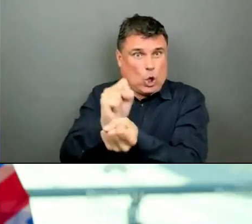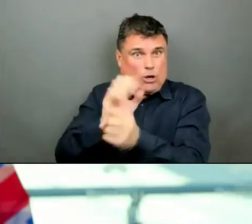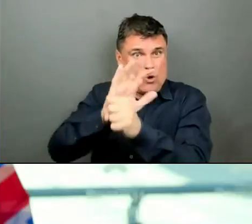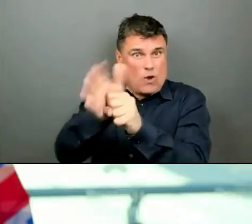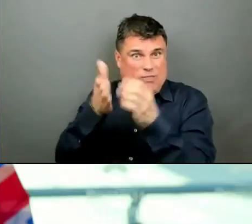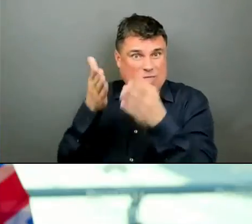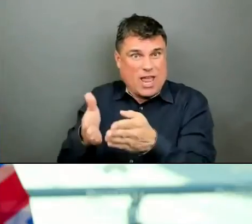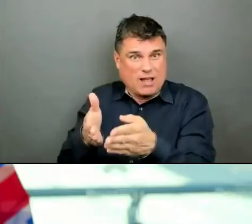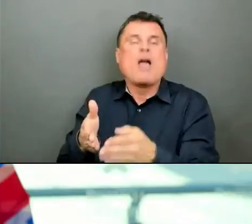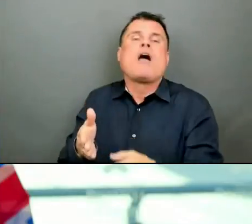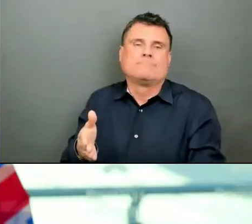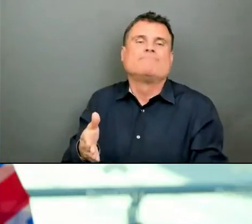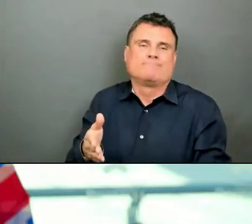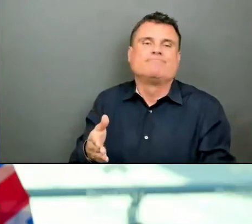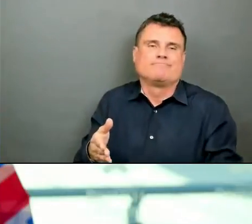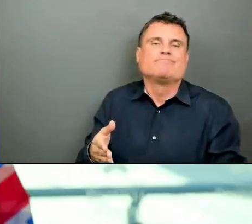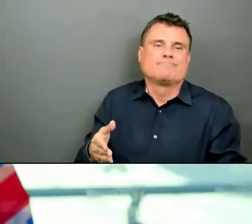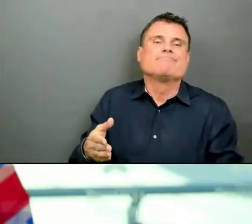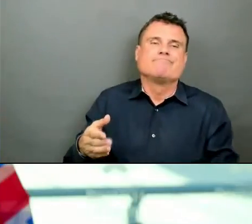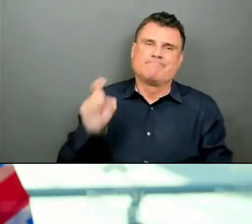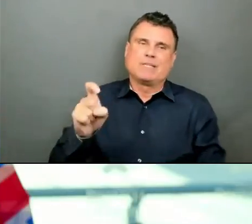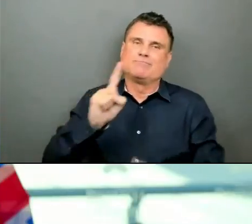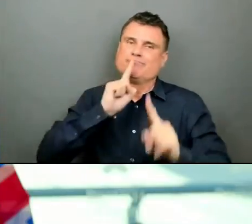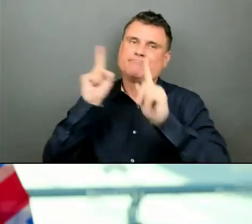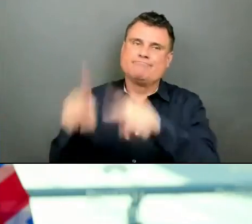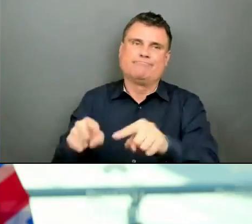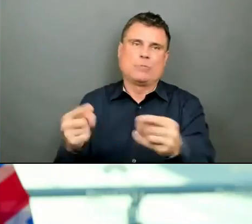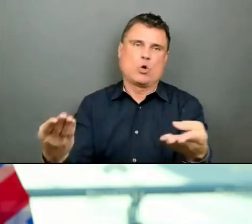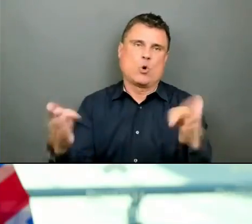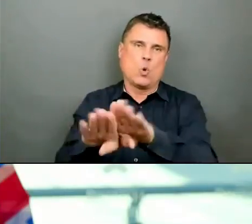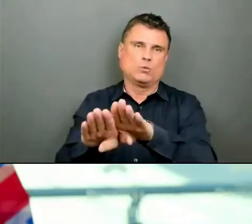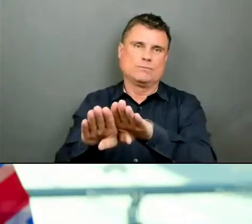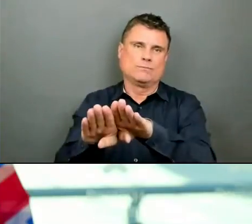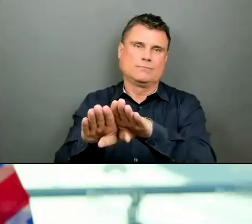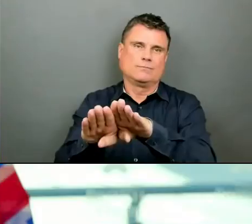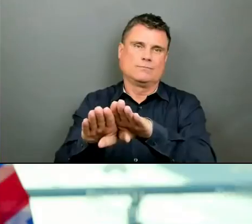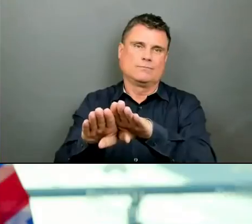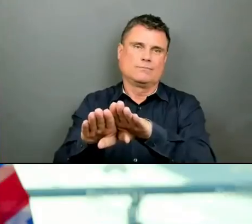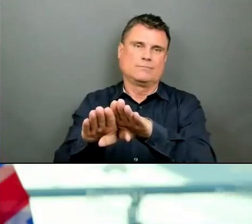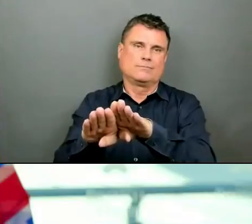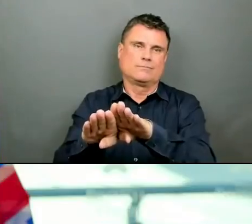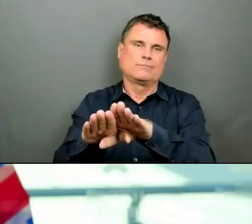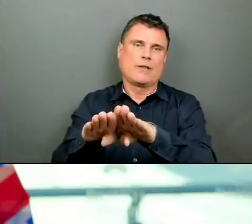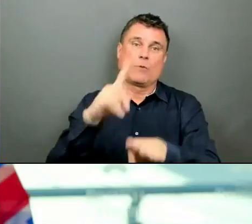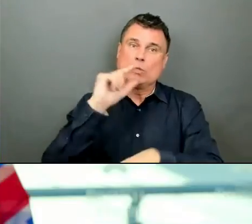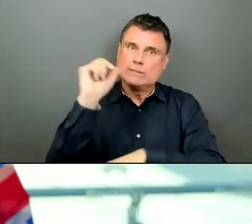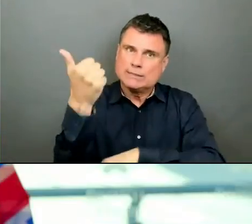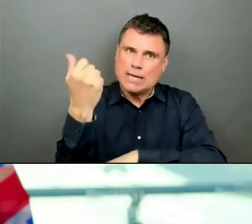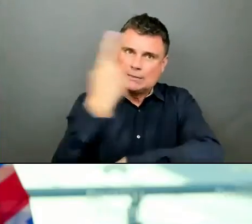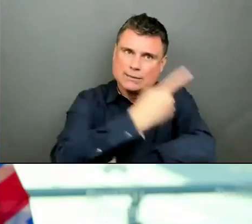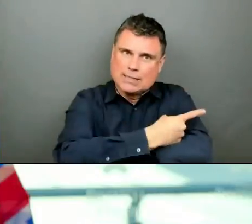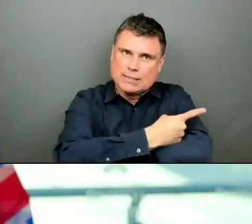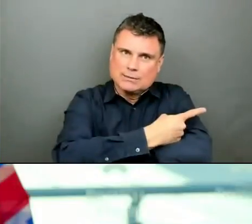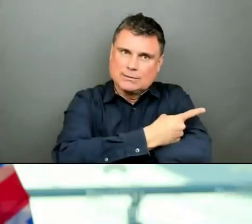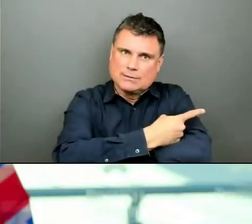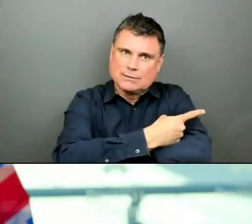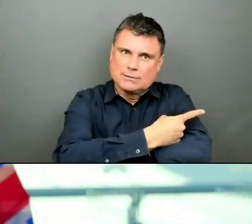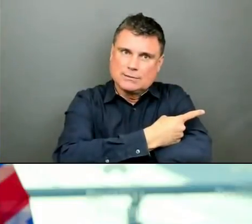at the location, public health will close that workplace for a period of time, for ten days or longer, as needed, to --